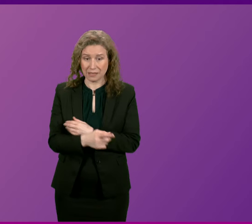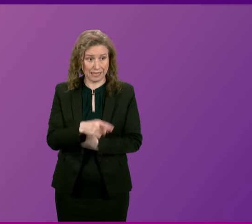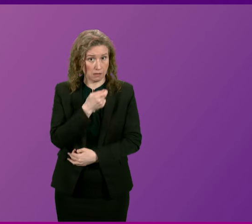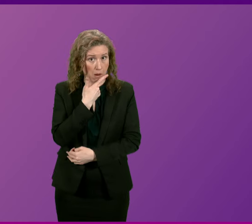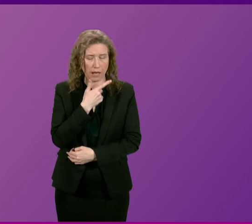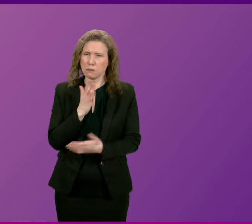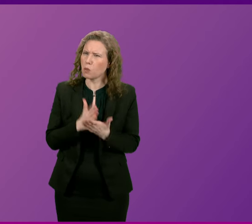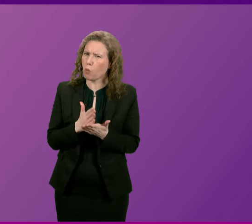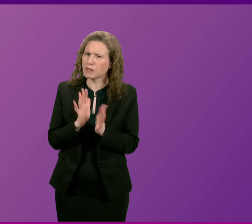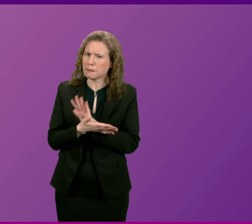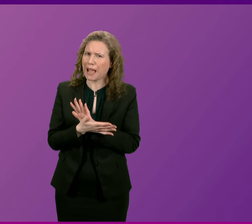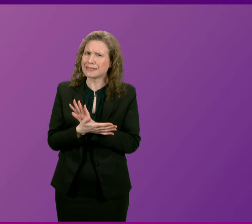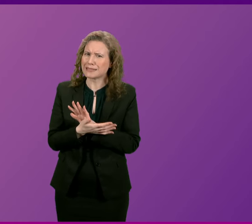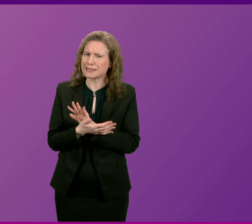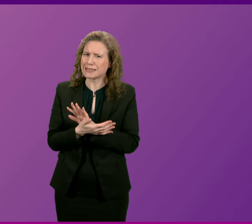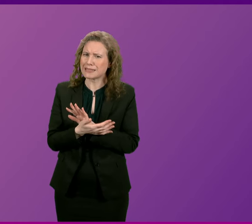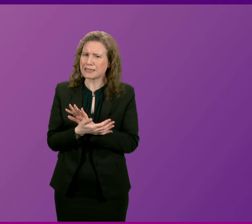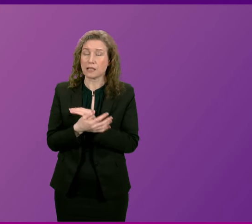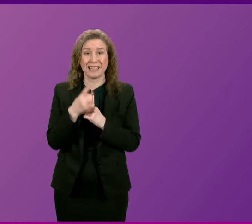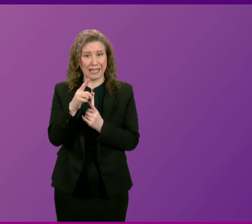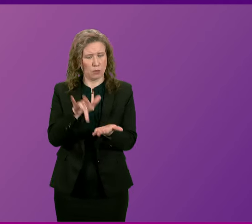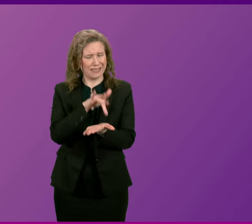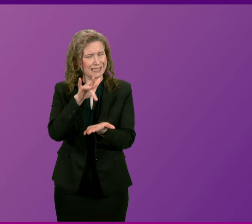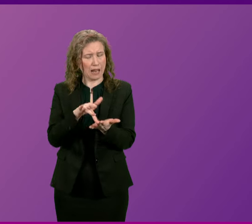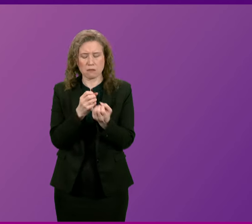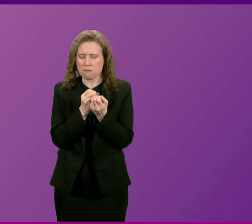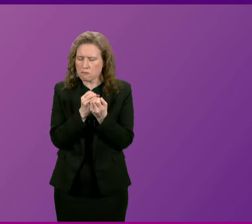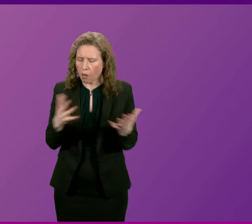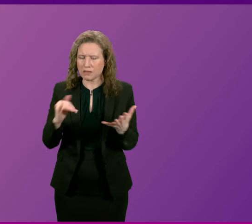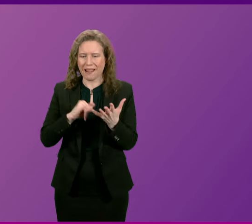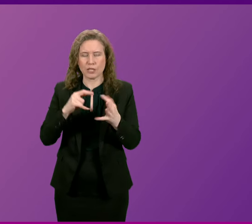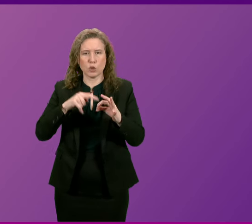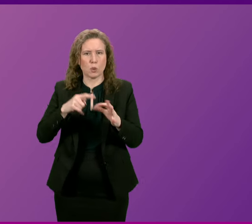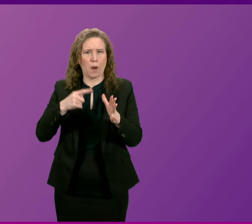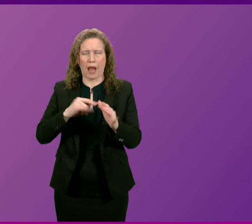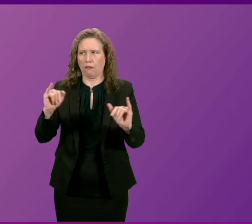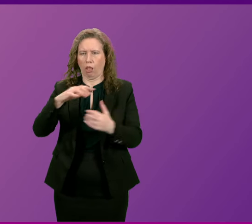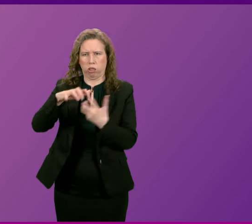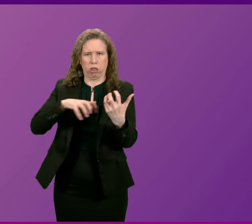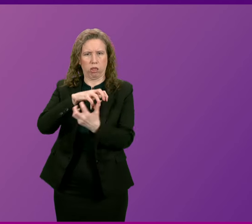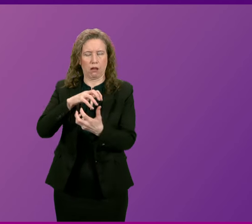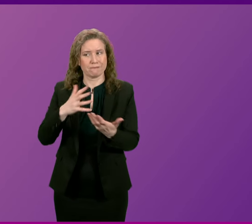was a mess. He was at the centre of multiple SQA fiascos, which, again, is not something to